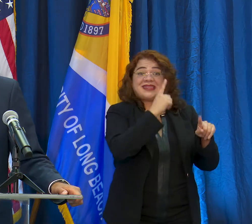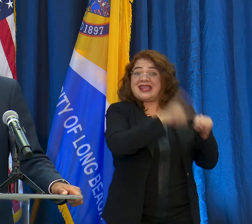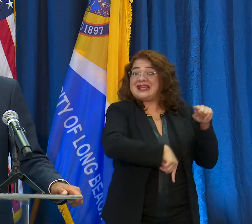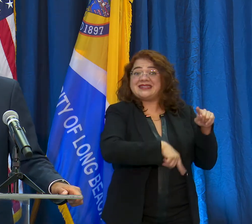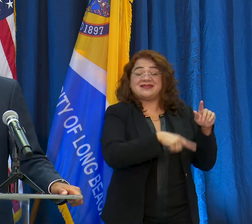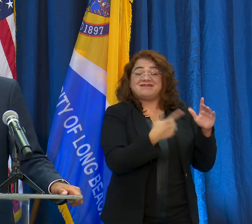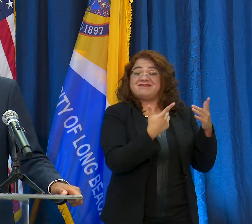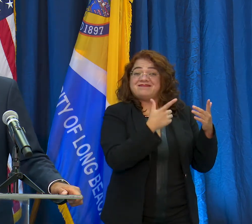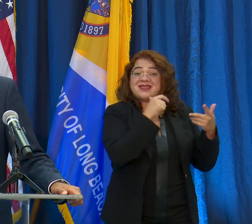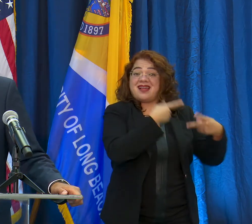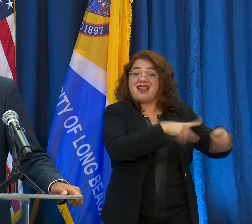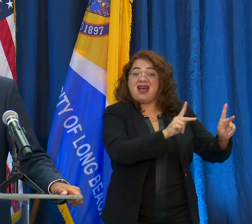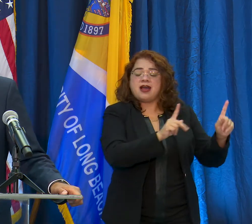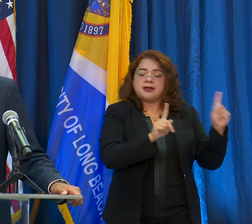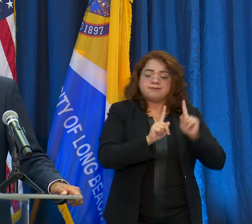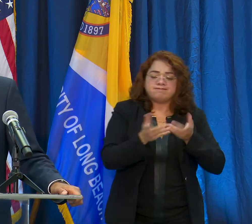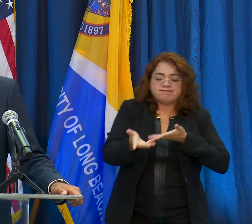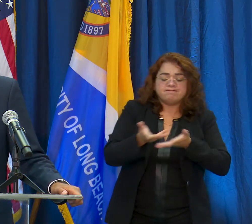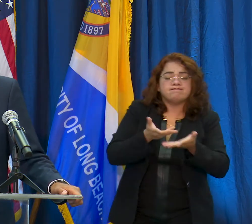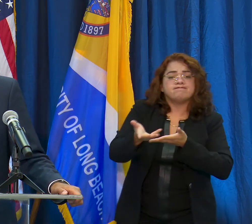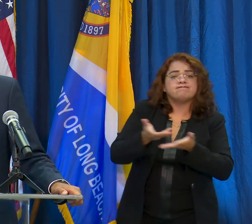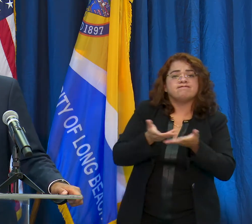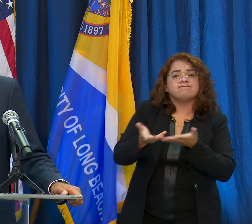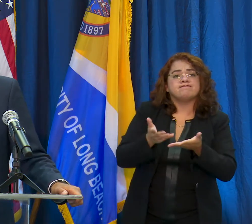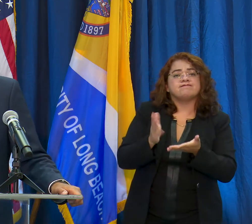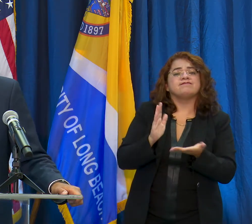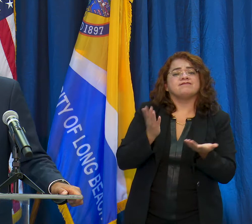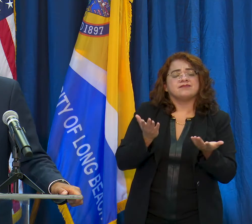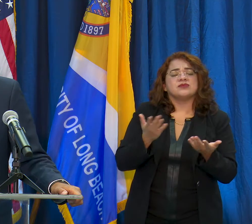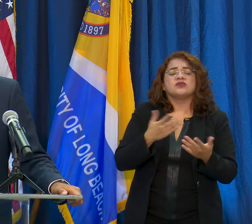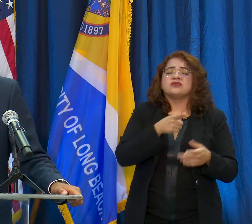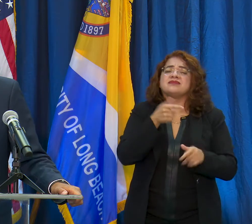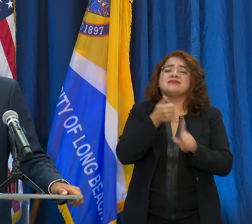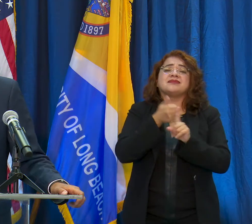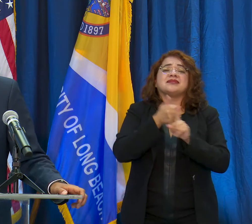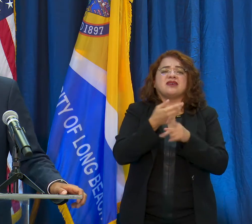They are heroes and we are forever grateful for their service.